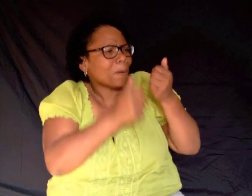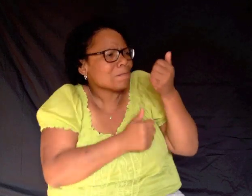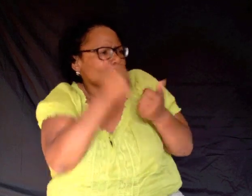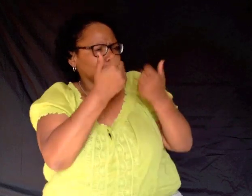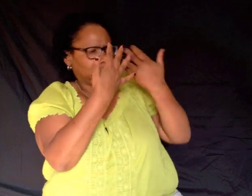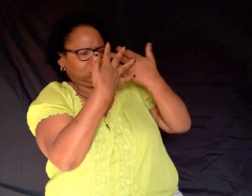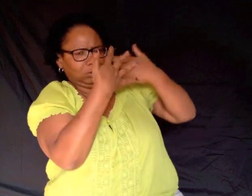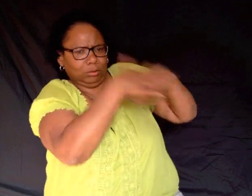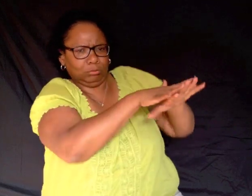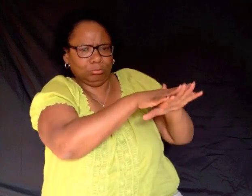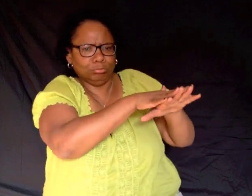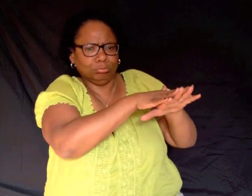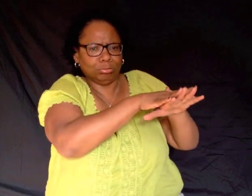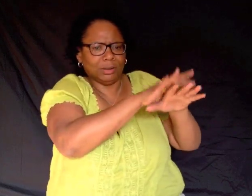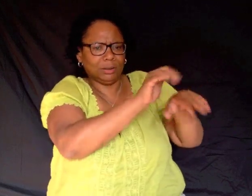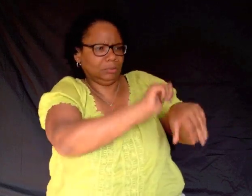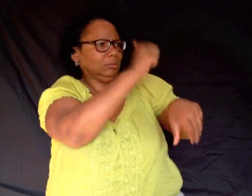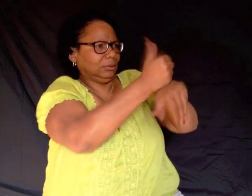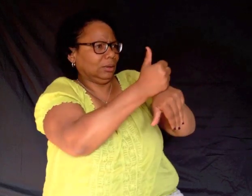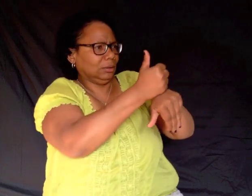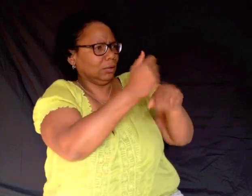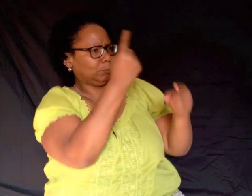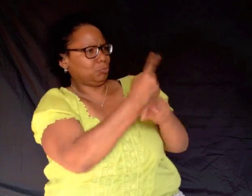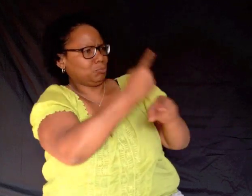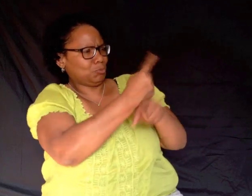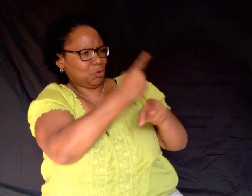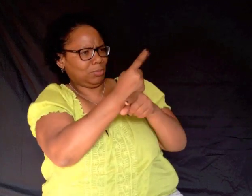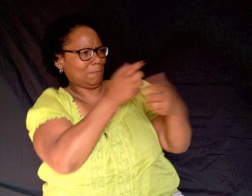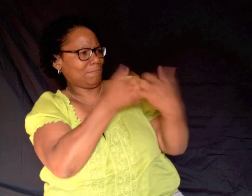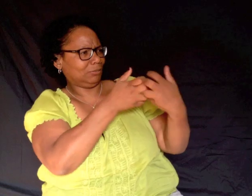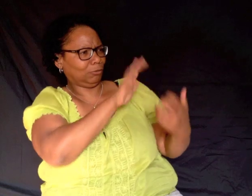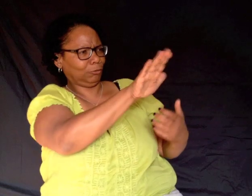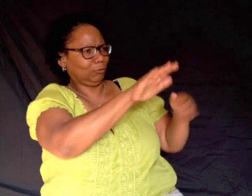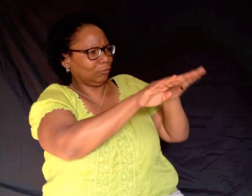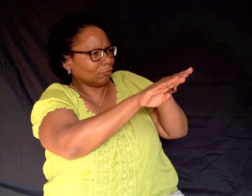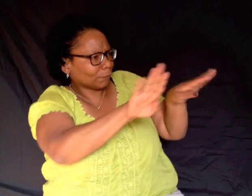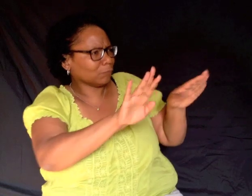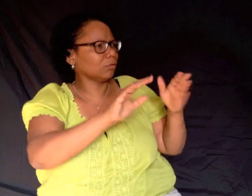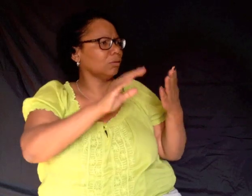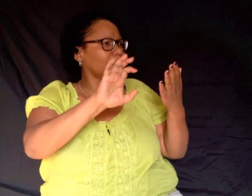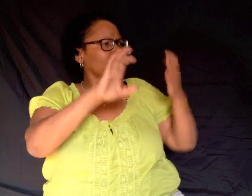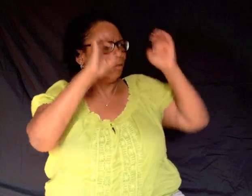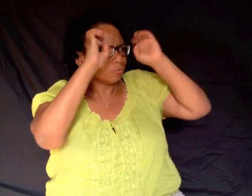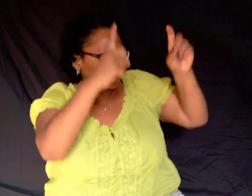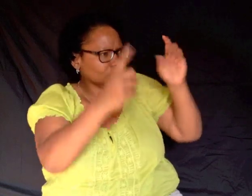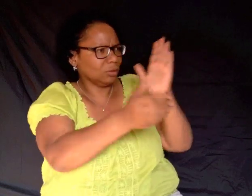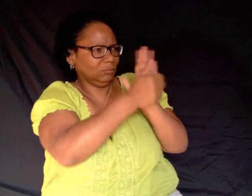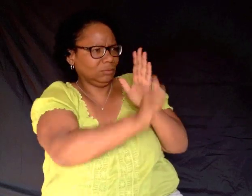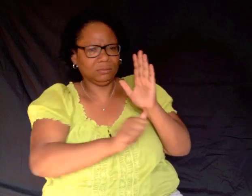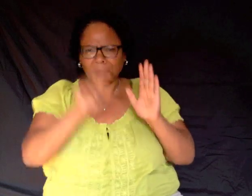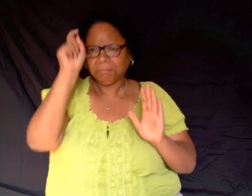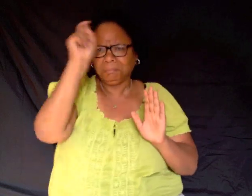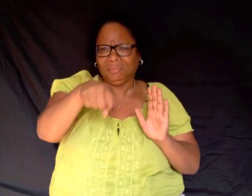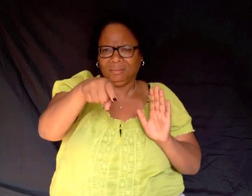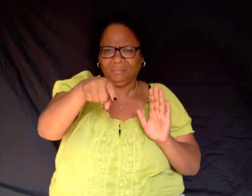are in the least restrictive setting that matches their level of education and skill set.